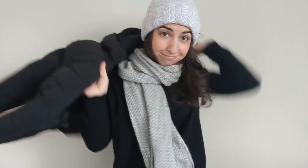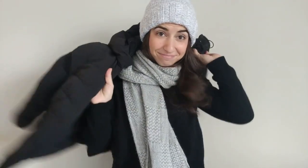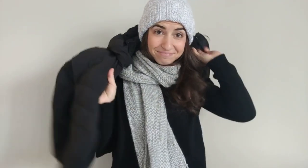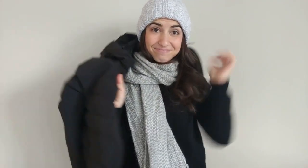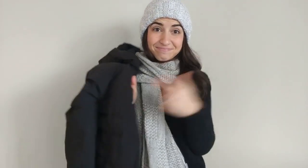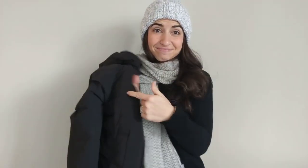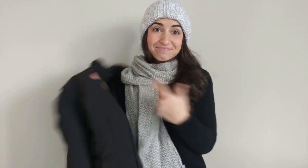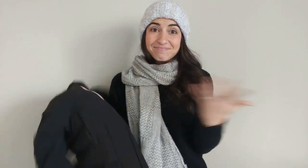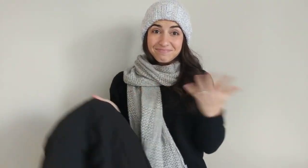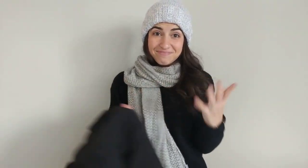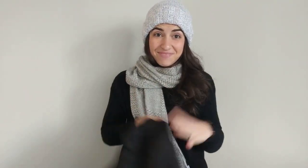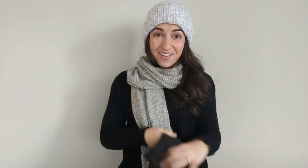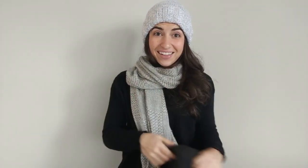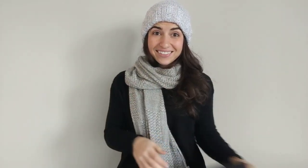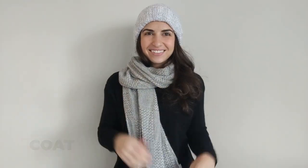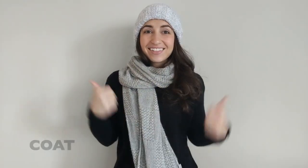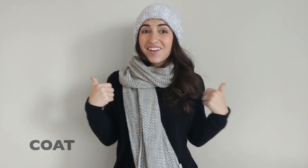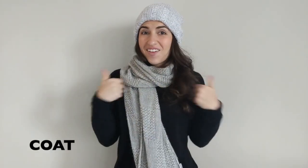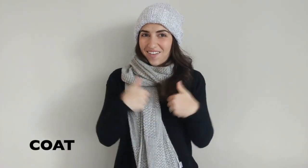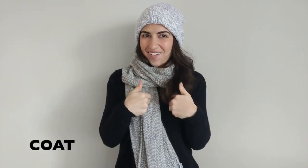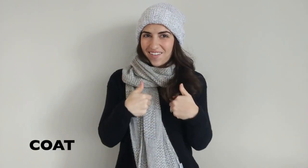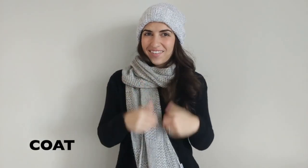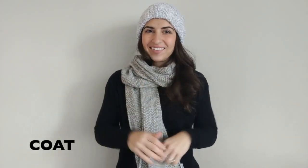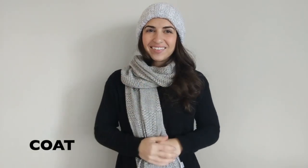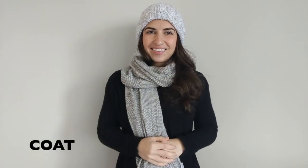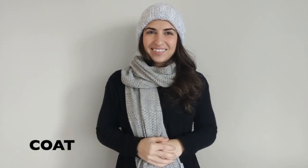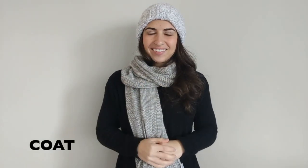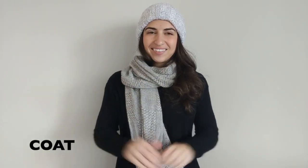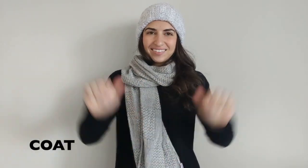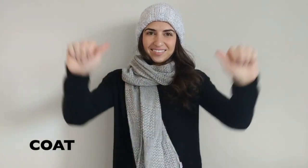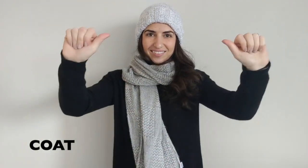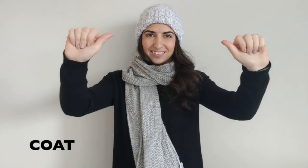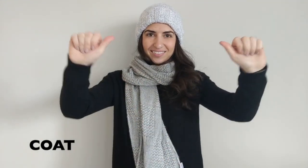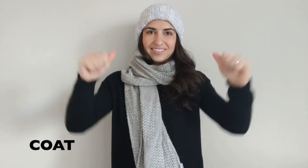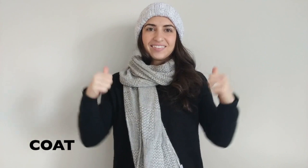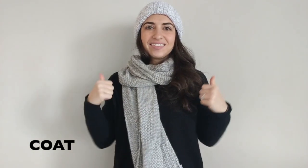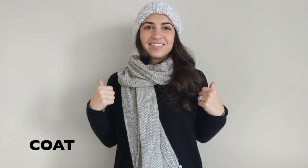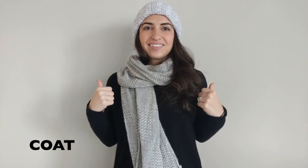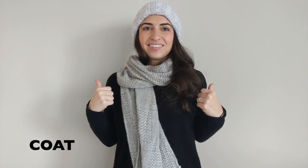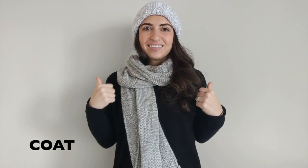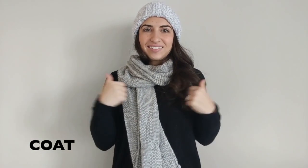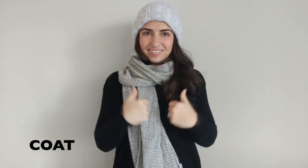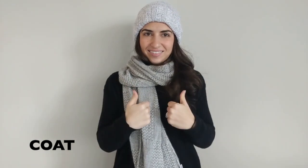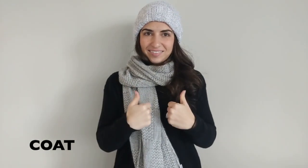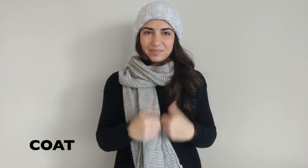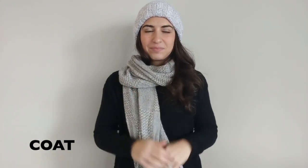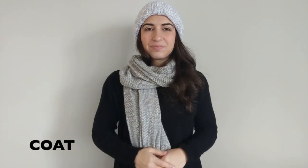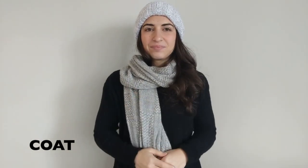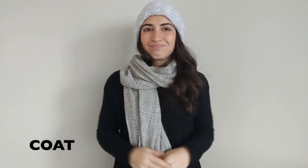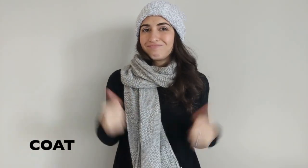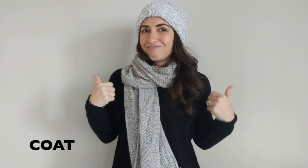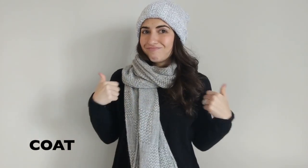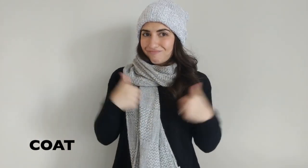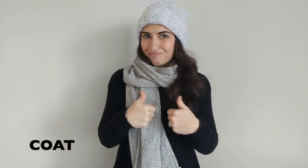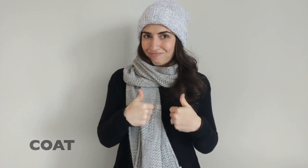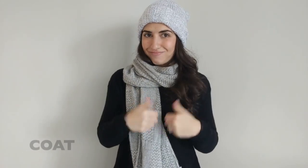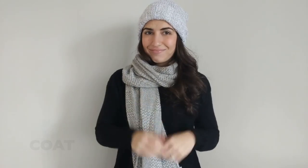This is what? a COAT. The "A" hand shape, with the thumb-up: COAT.